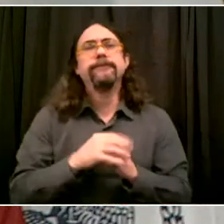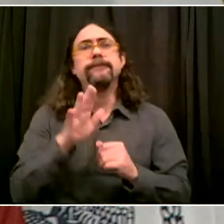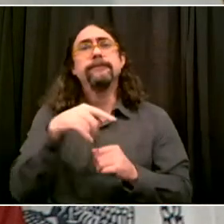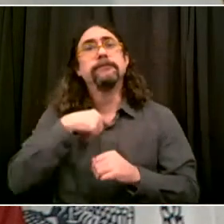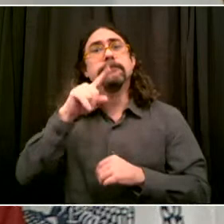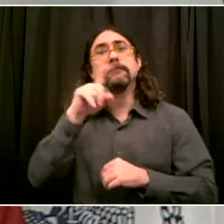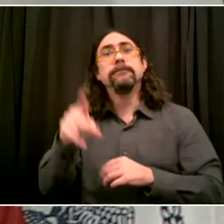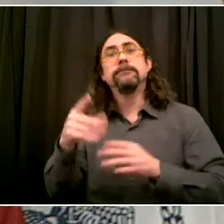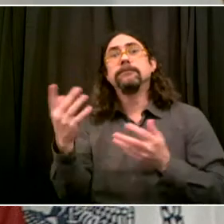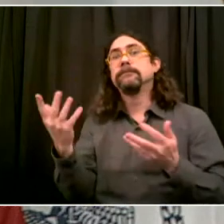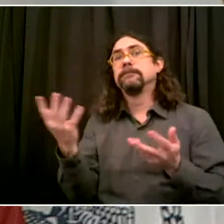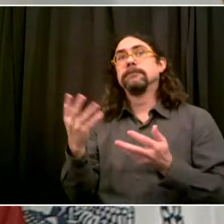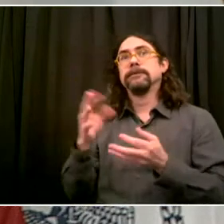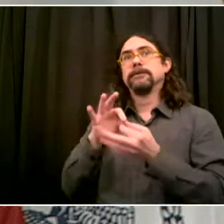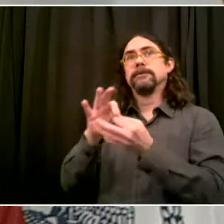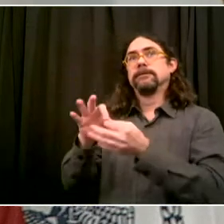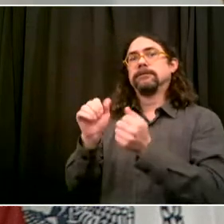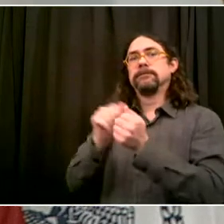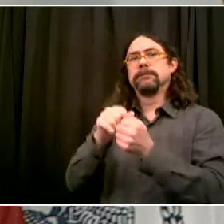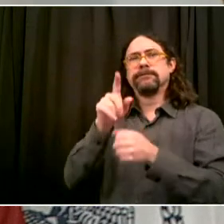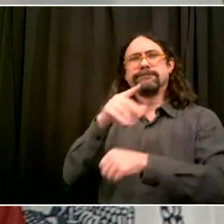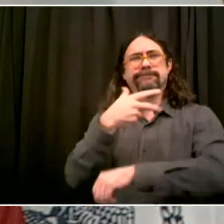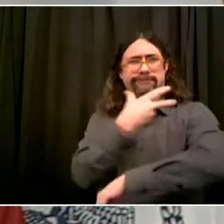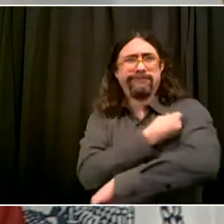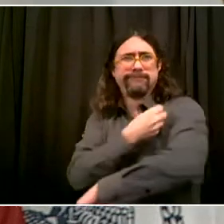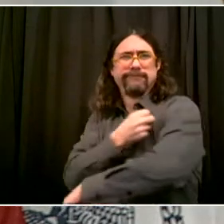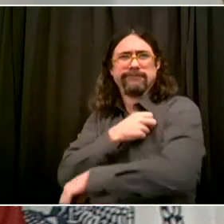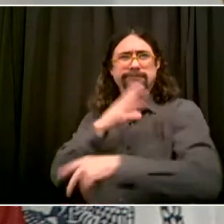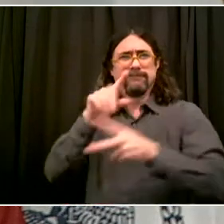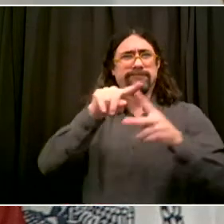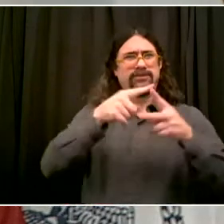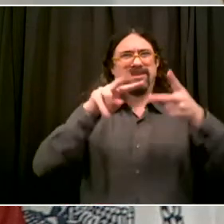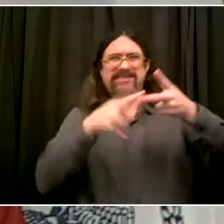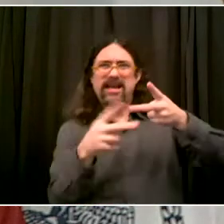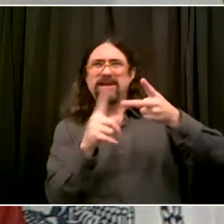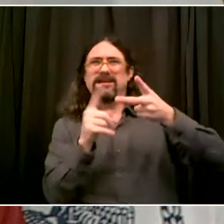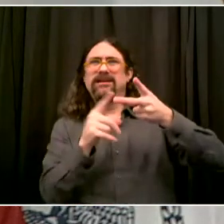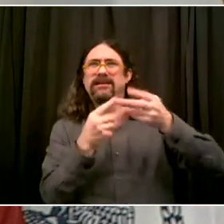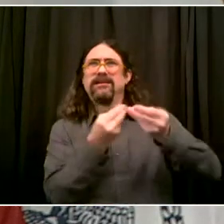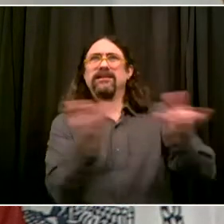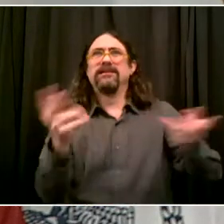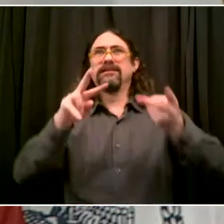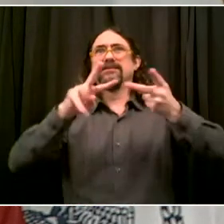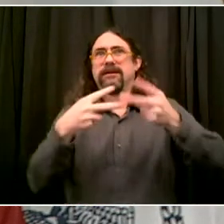I WANTED TO ASKKYO U U ABOUT TH SECOND DOSE, YOU HAVE BEEN BRINGING THIS UP FOR A COUPLE